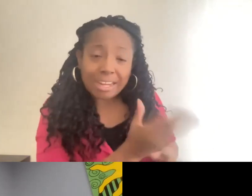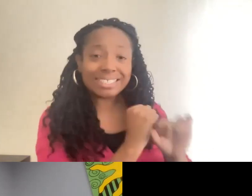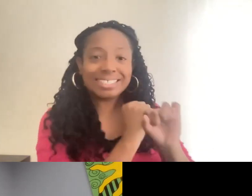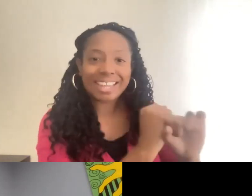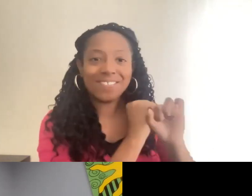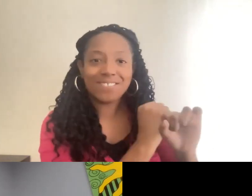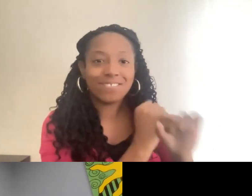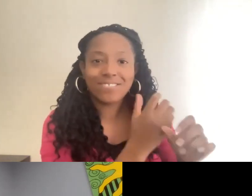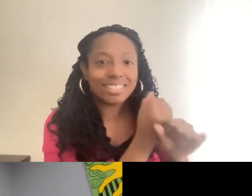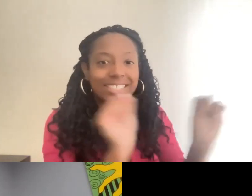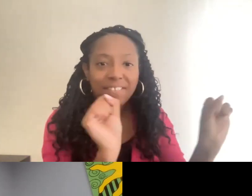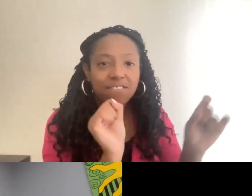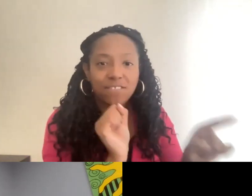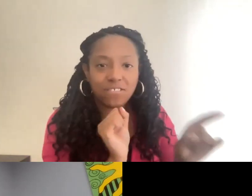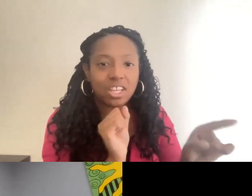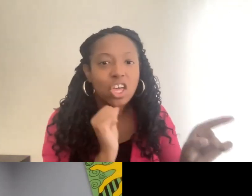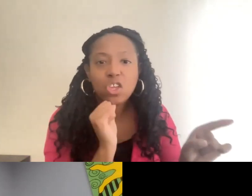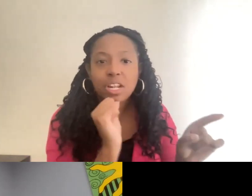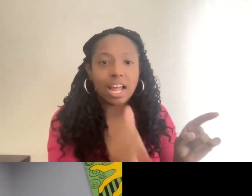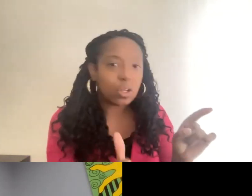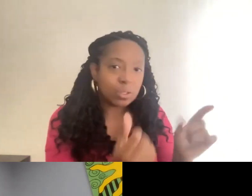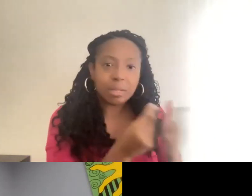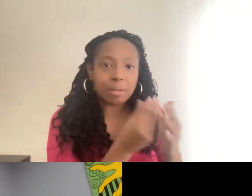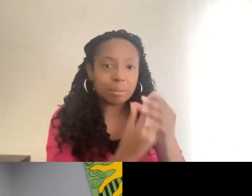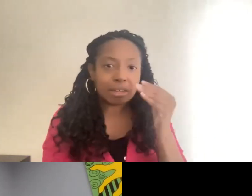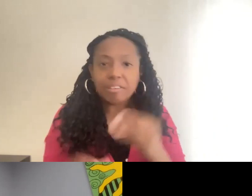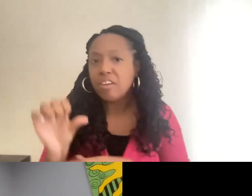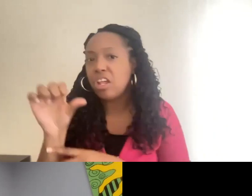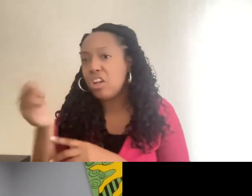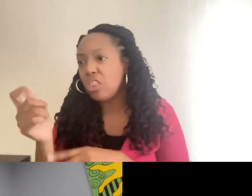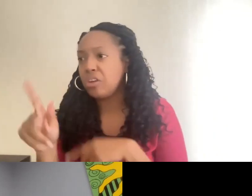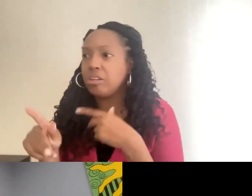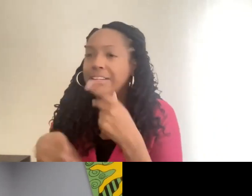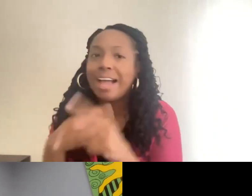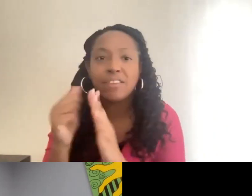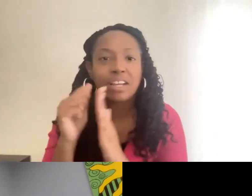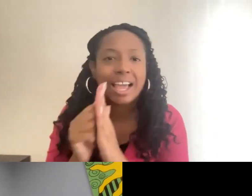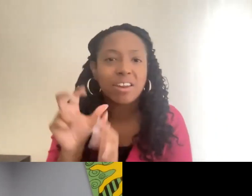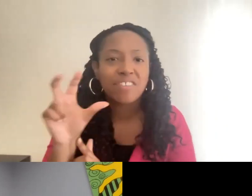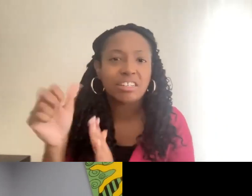not going to see losses there the way you would in a typical investment account versus going into